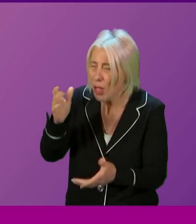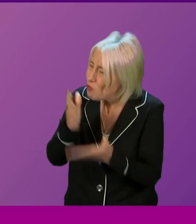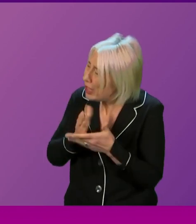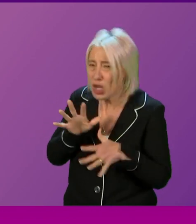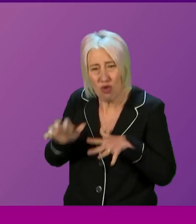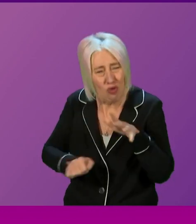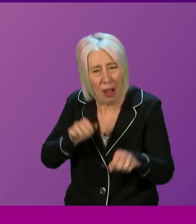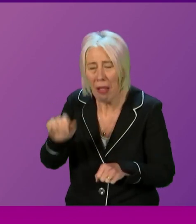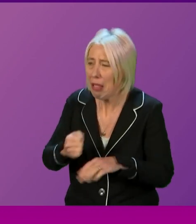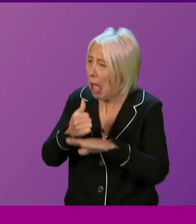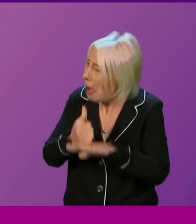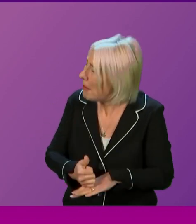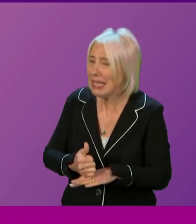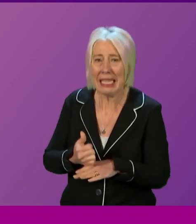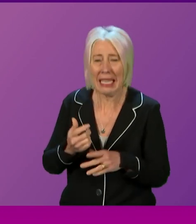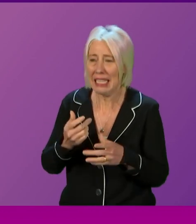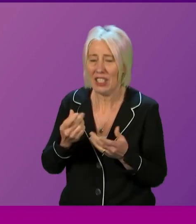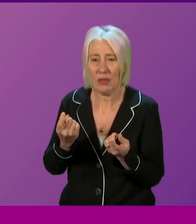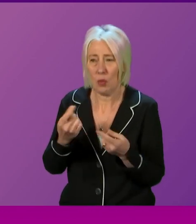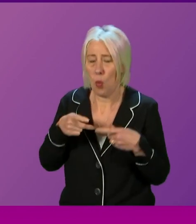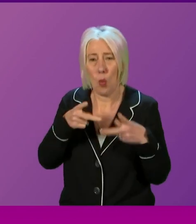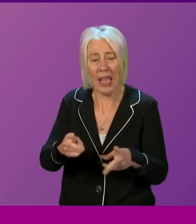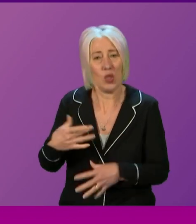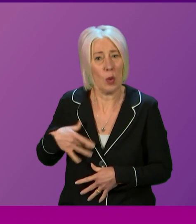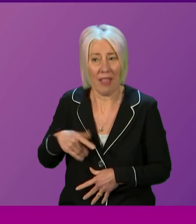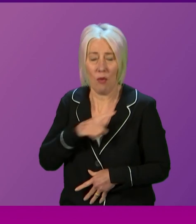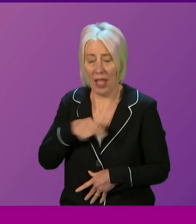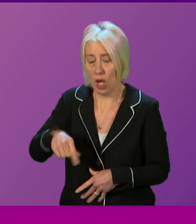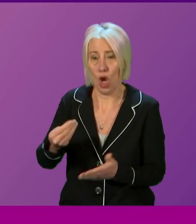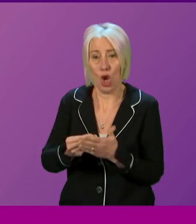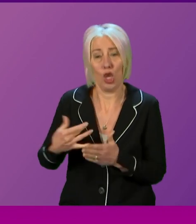with the basic necessities of life because of the cost of living crisis, which continues